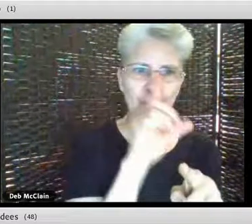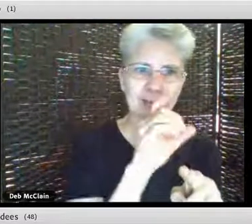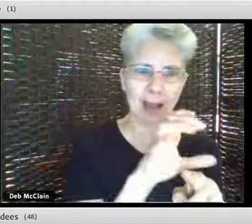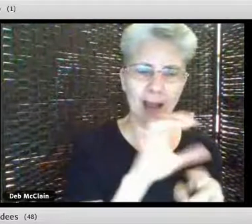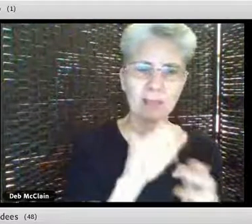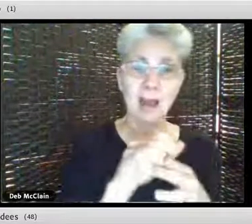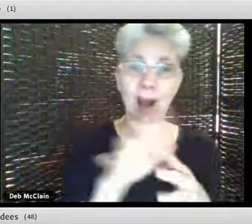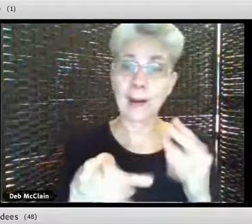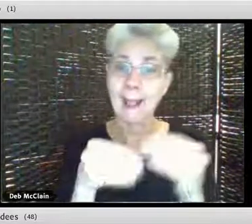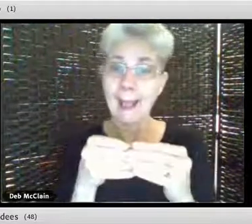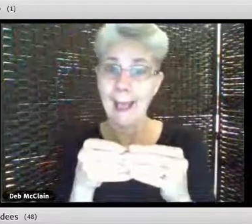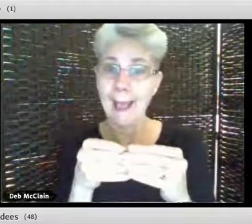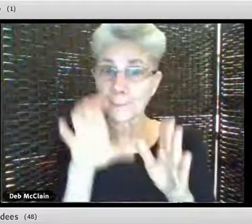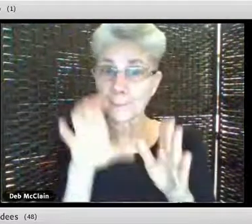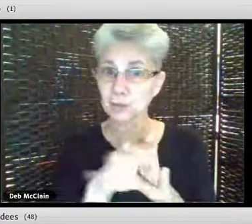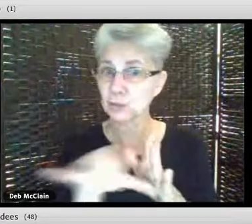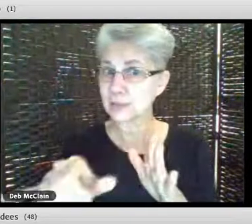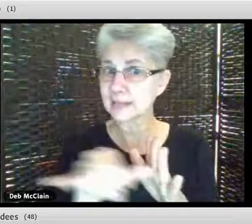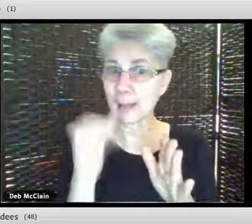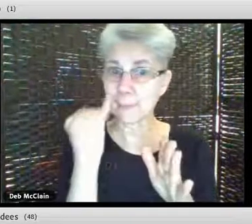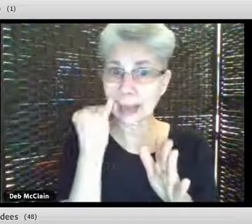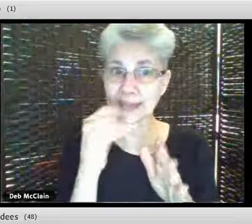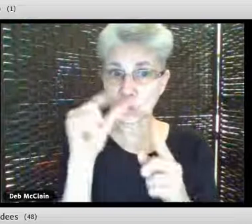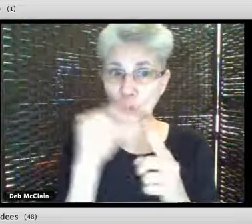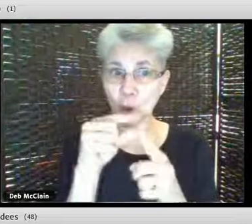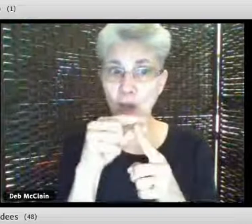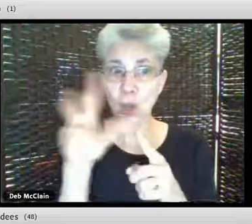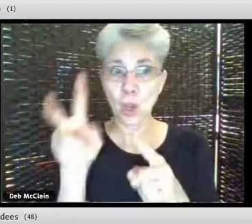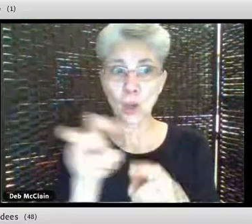It works just like Word, so if I want to put in a picture,